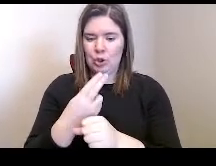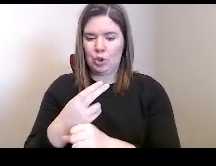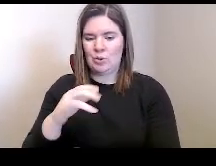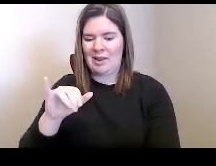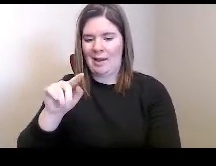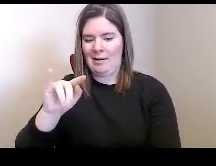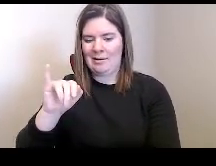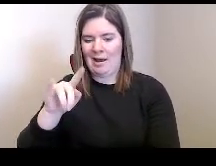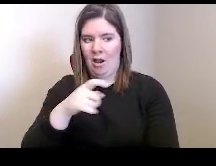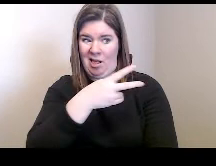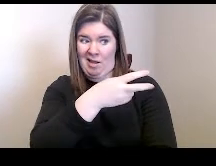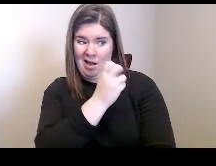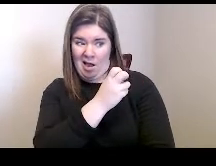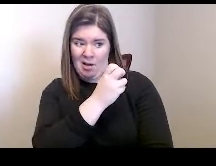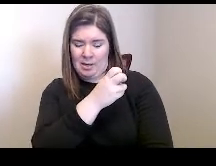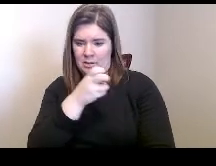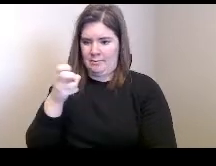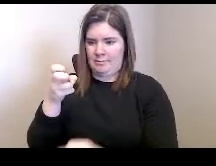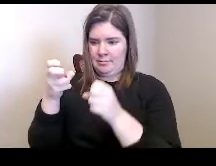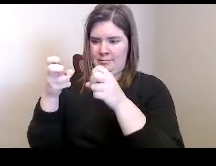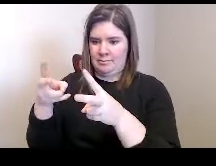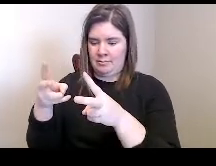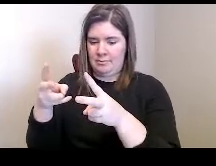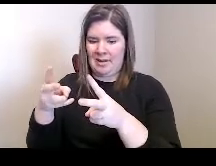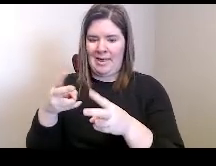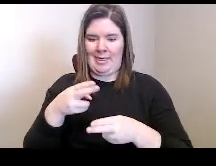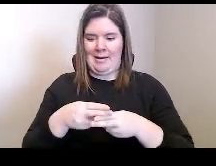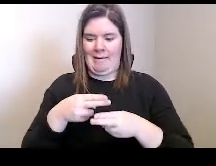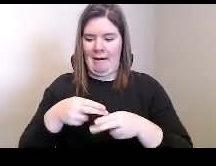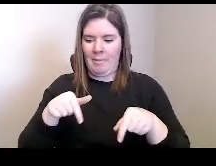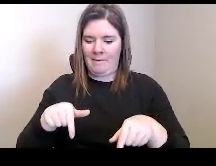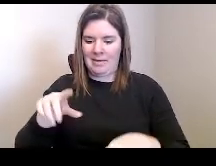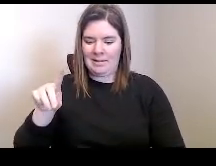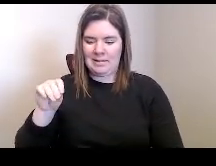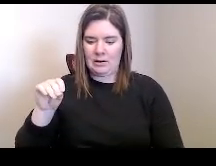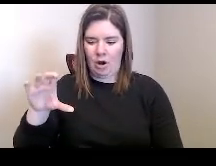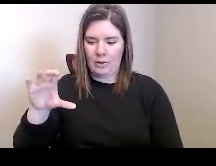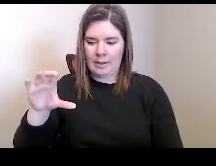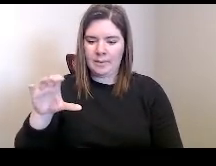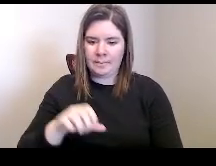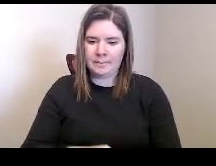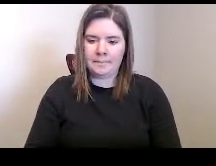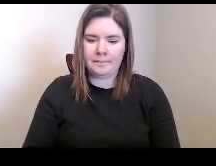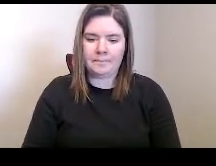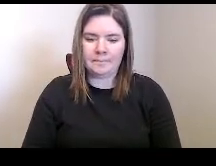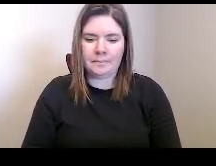which is the actual name of this document. Employer Perspectives on Employment